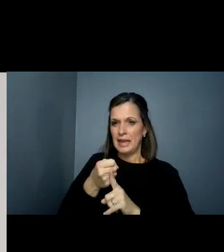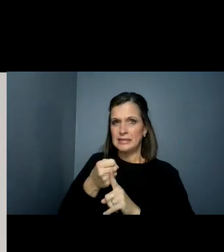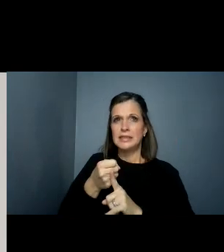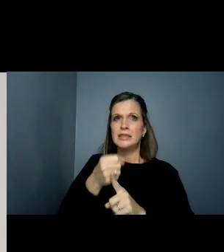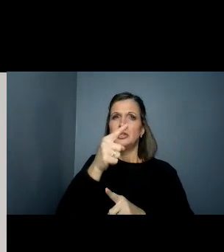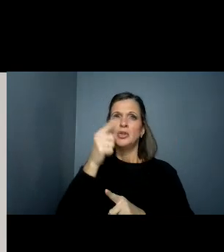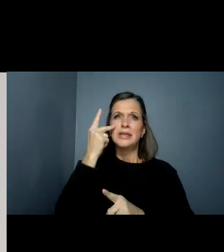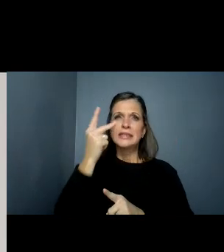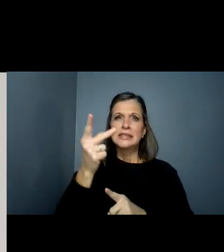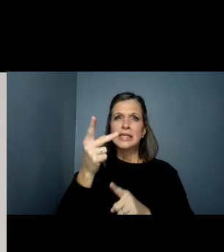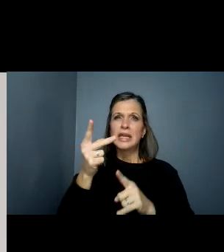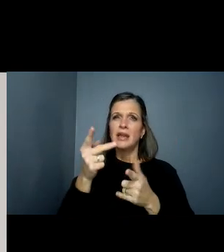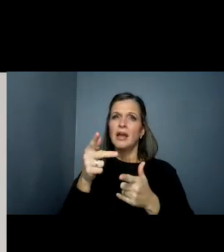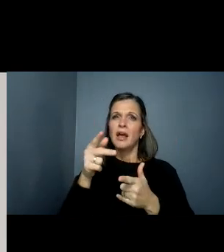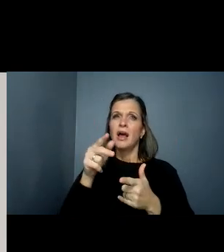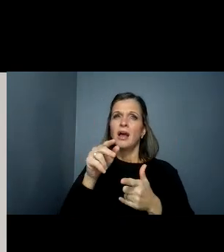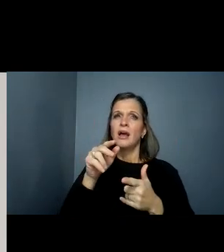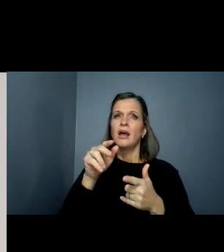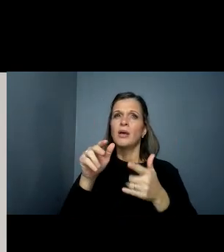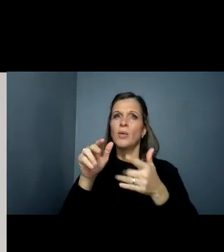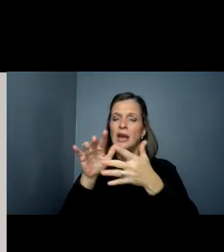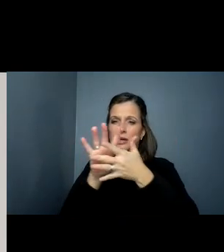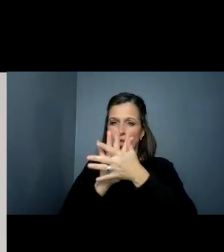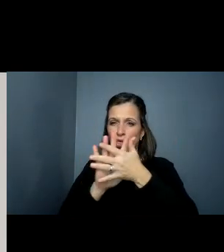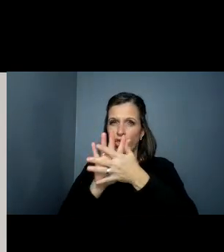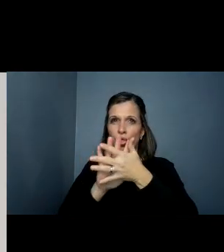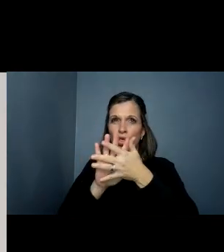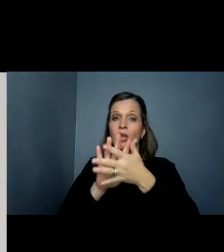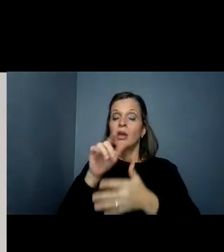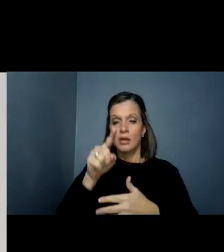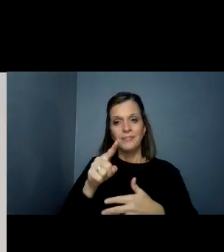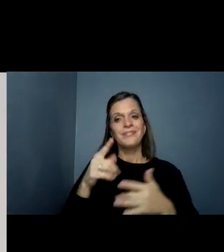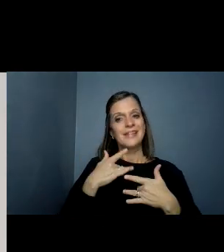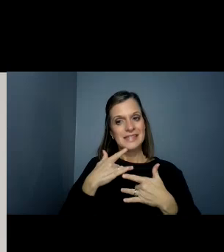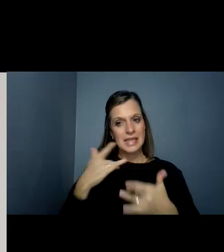That's typically where somebody has stuck the Q-tip down in their ear trying to fish it out,